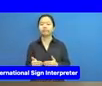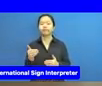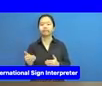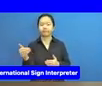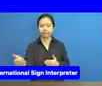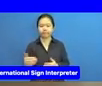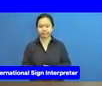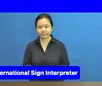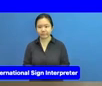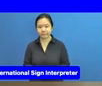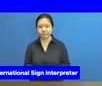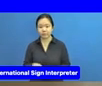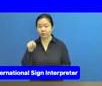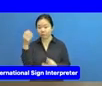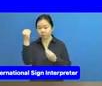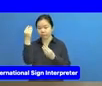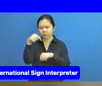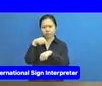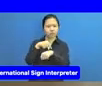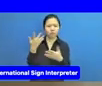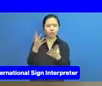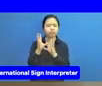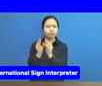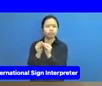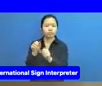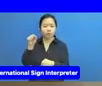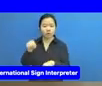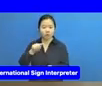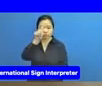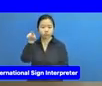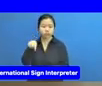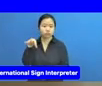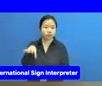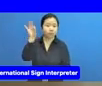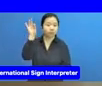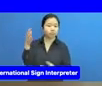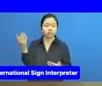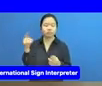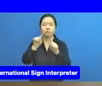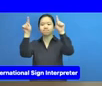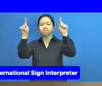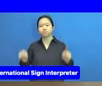in the use of the toolkit and the matchmaking platform. So in a way, in the next event we will sort